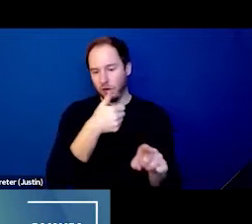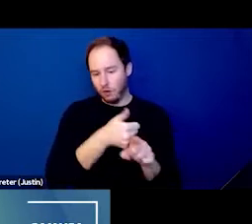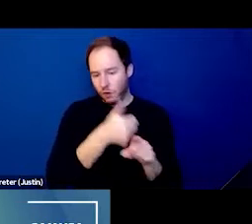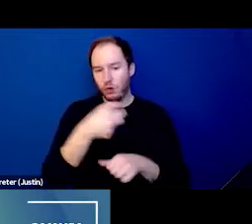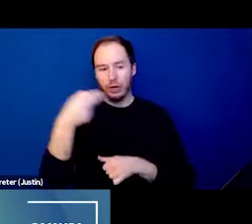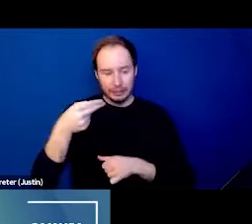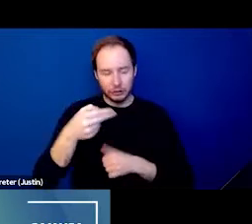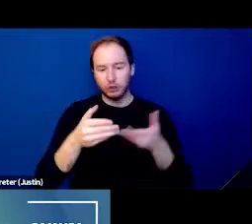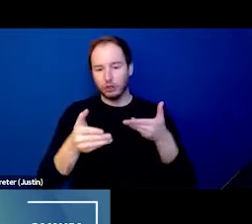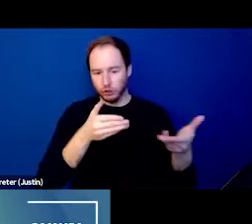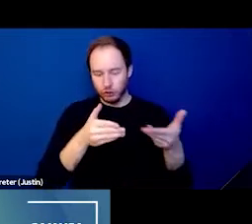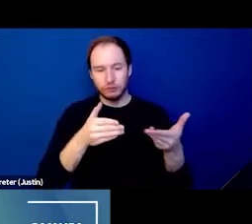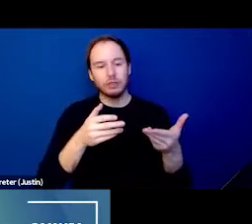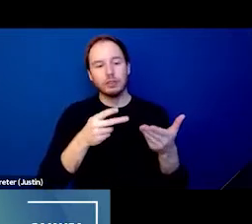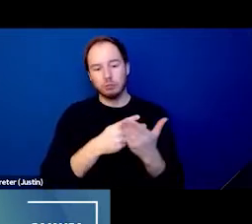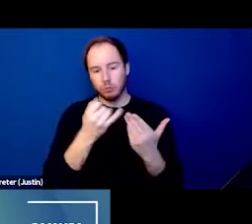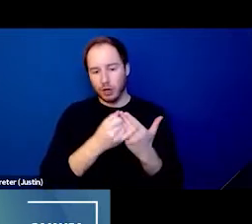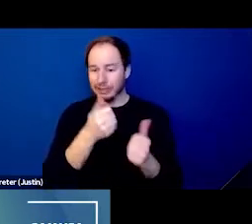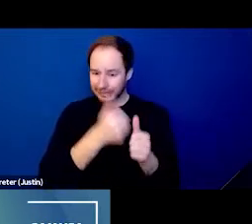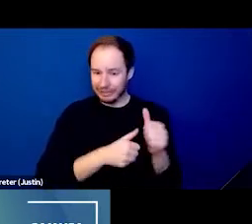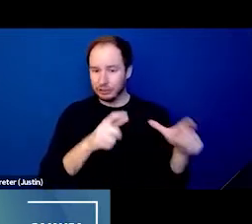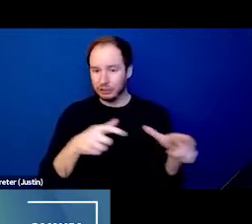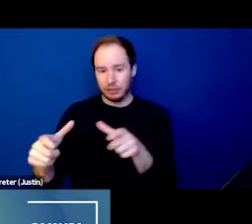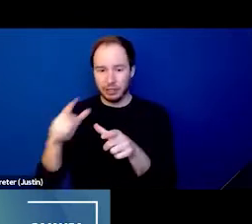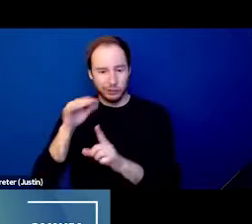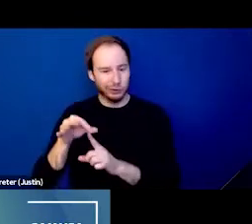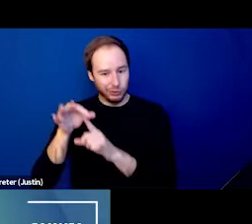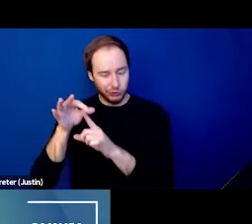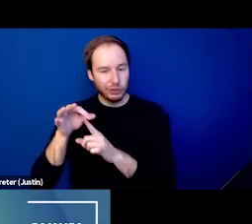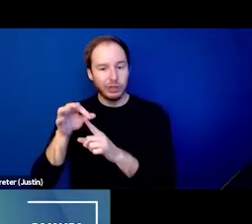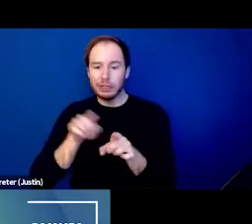Just as each tribe is unique, so is each SOAR application.